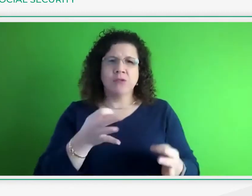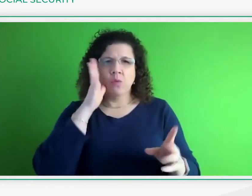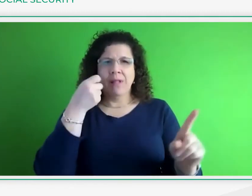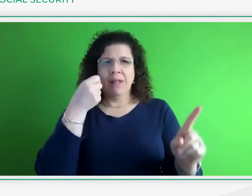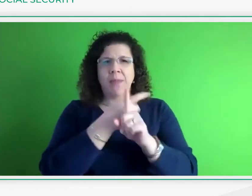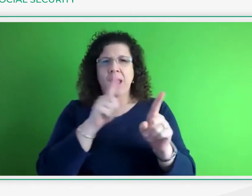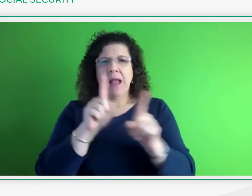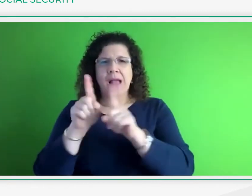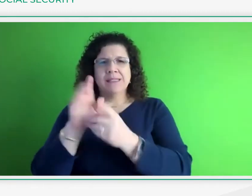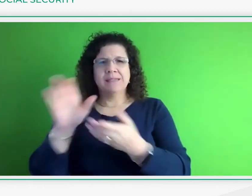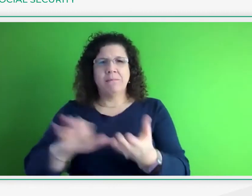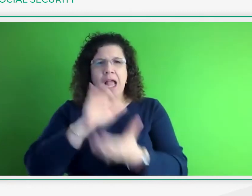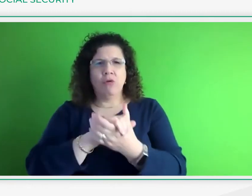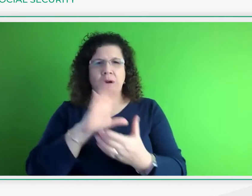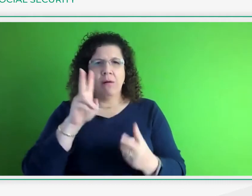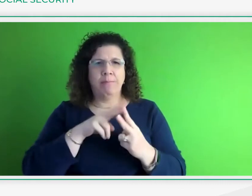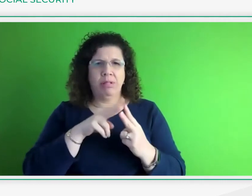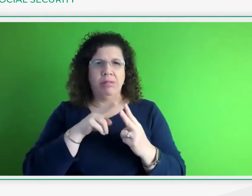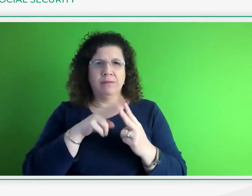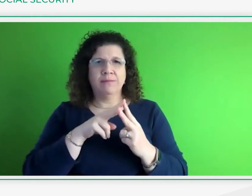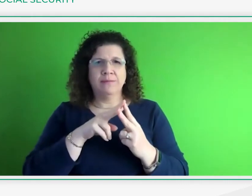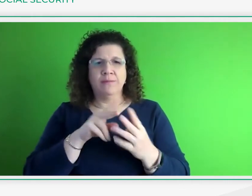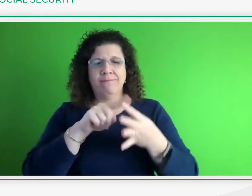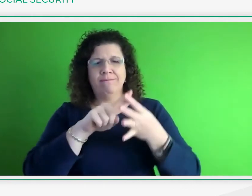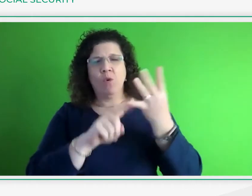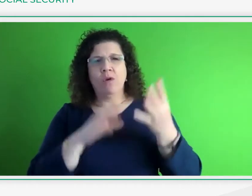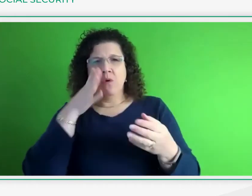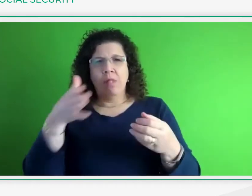And the fourth will be, basically, how it impacts you as a married couple.